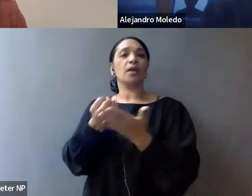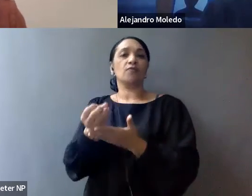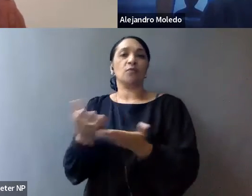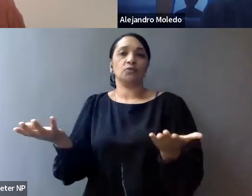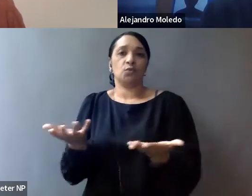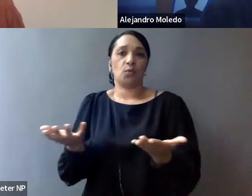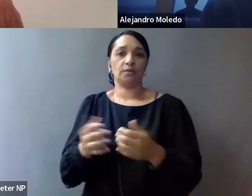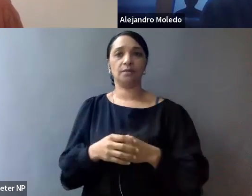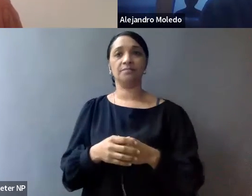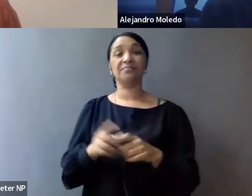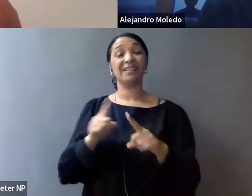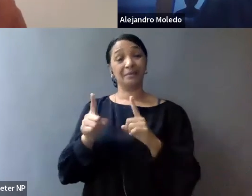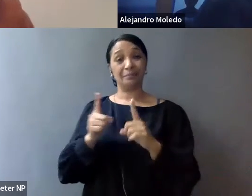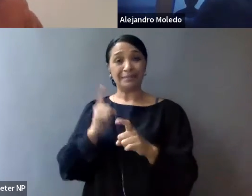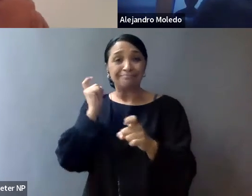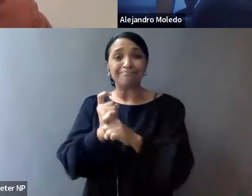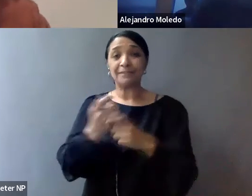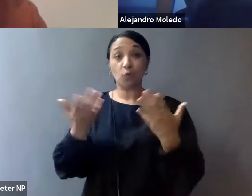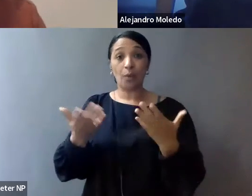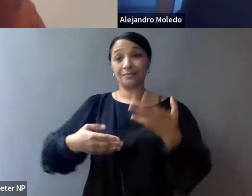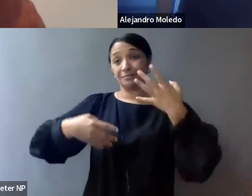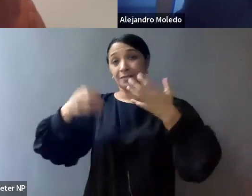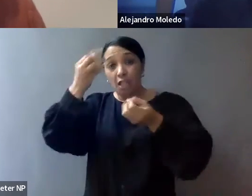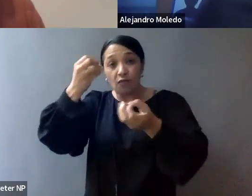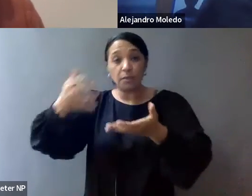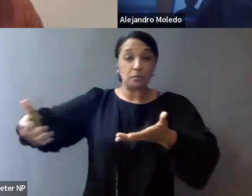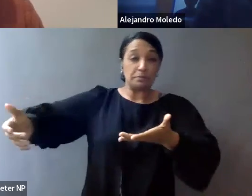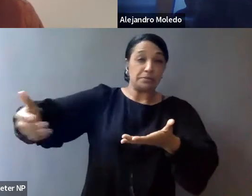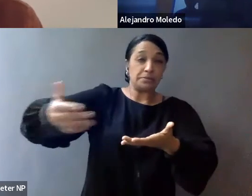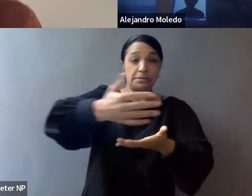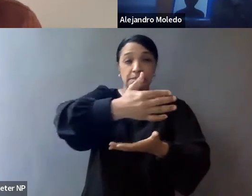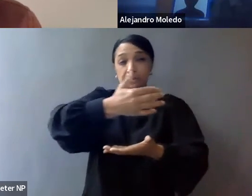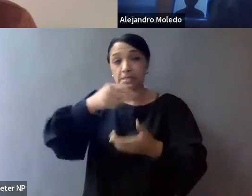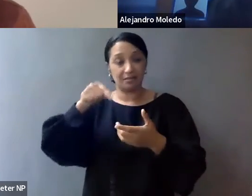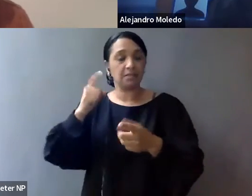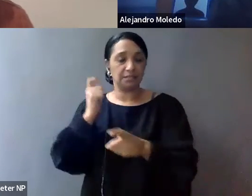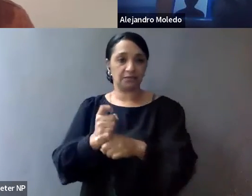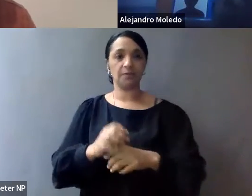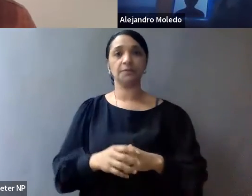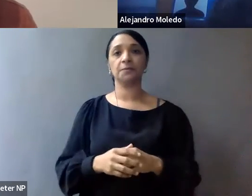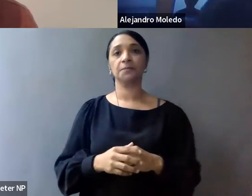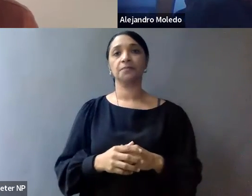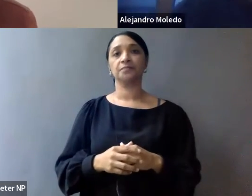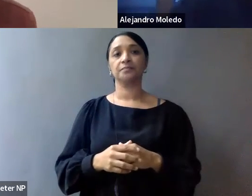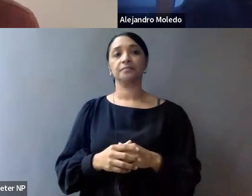The difficult part is getting all that data. Thank you, Alejandro. I think we will end with...